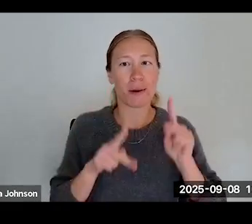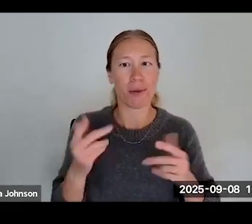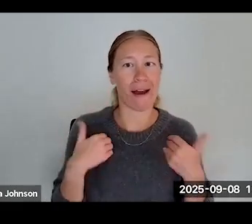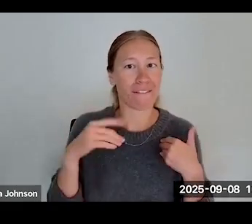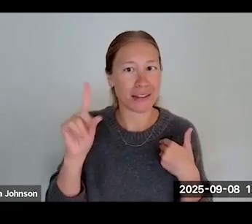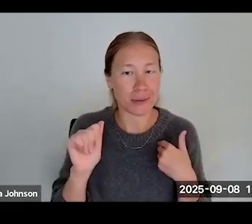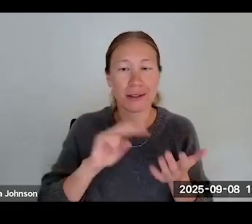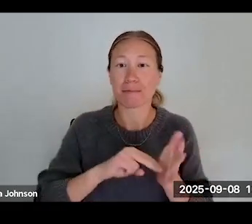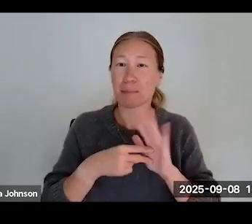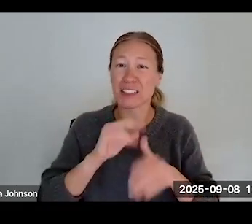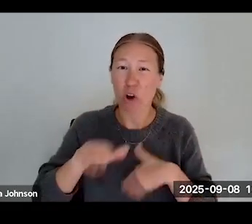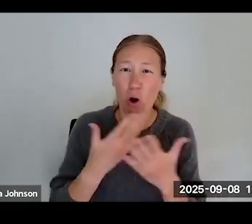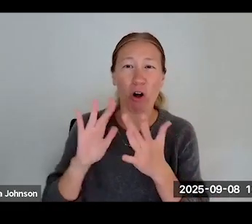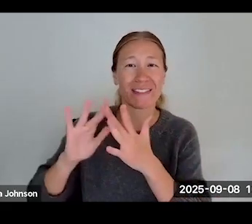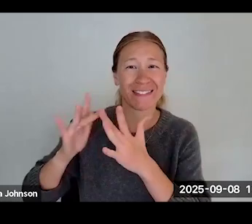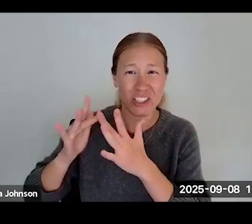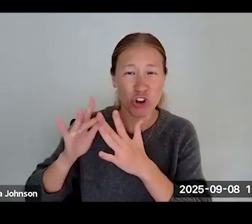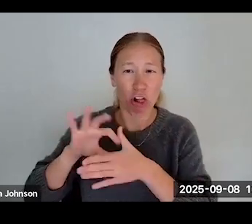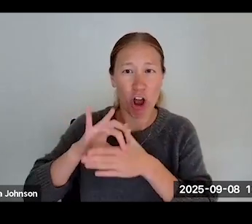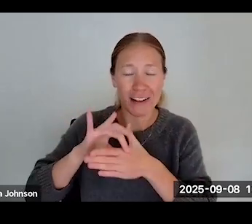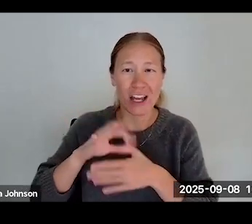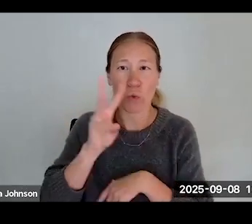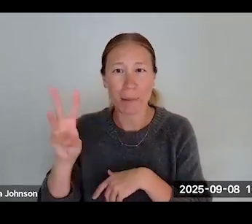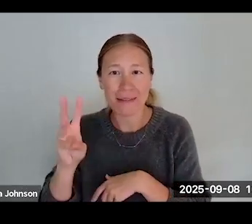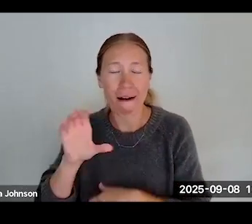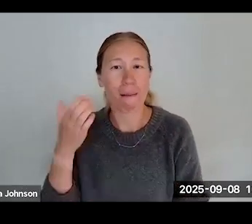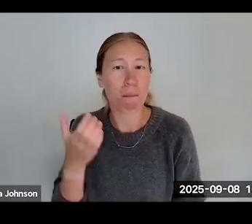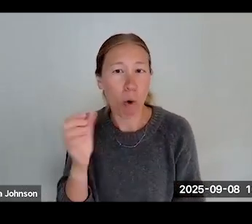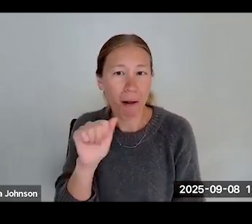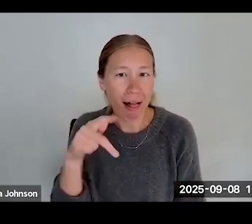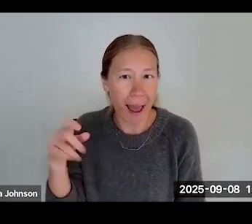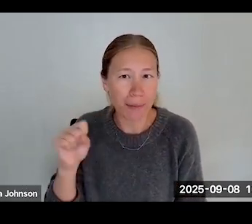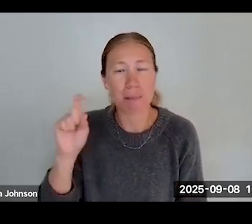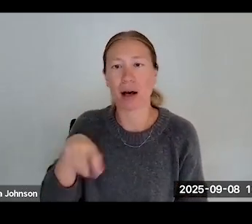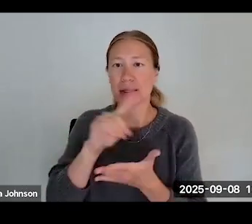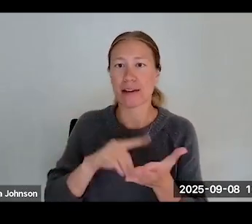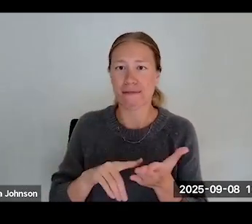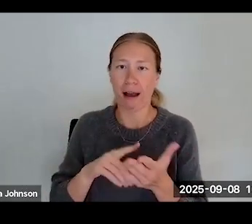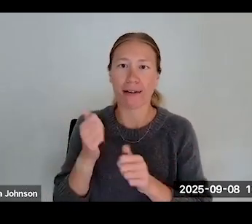This means that all digital content, like websites and mobile apps, must be designed so that everyone can access them